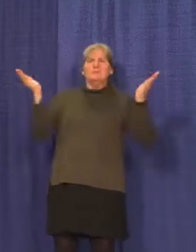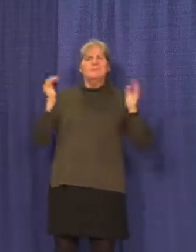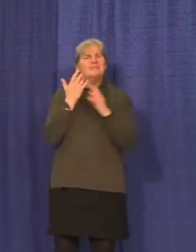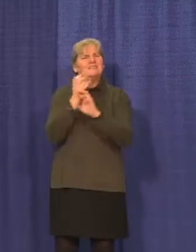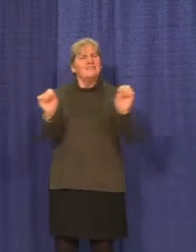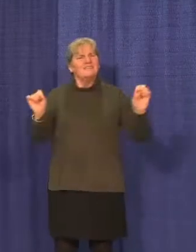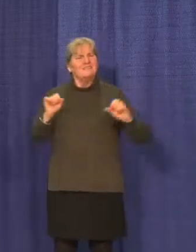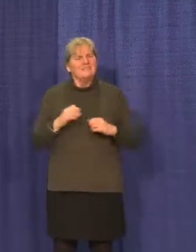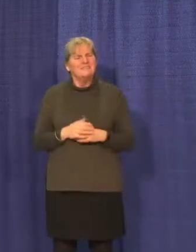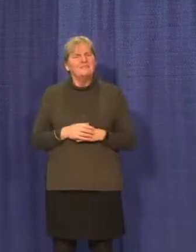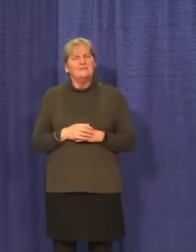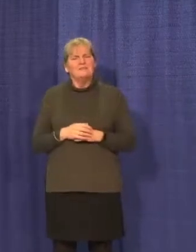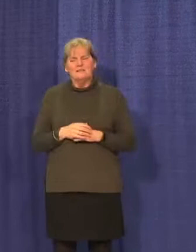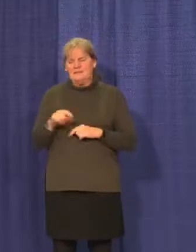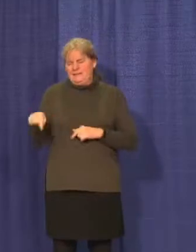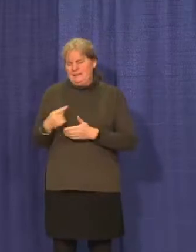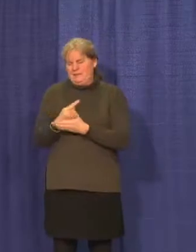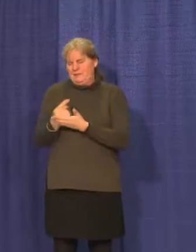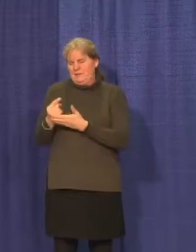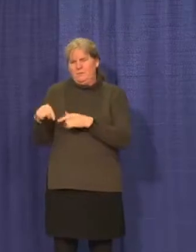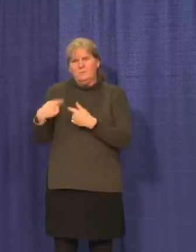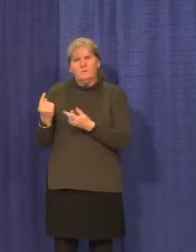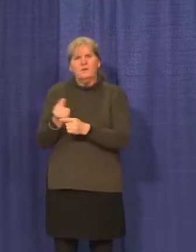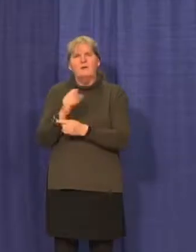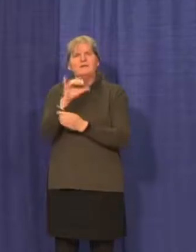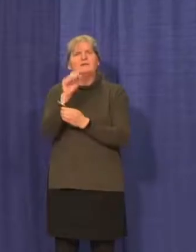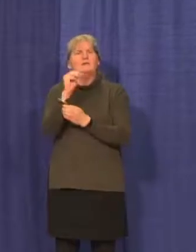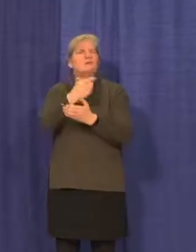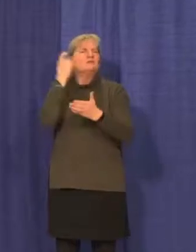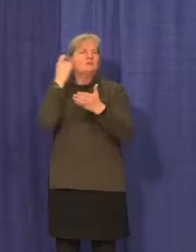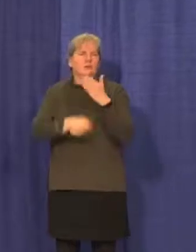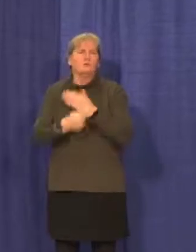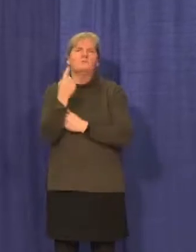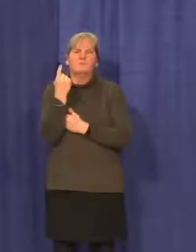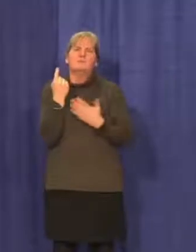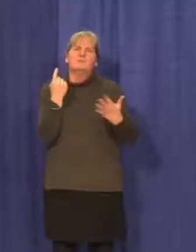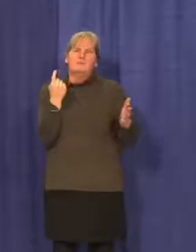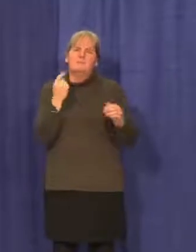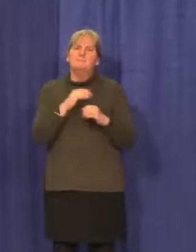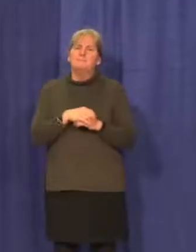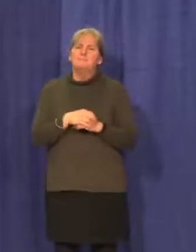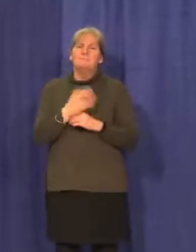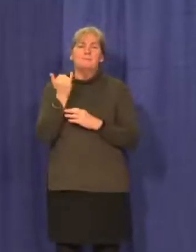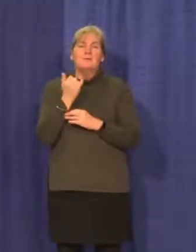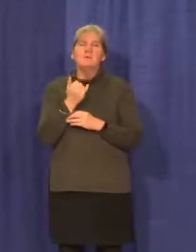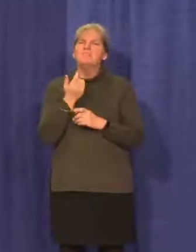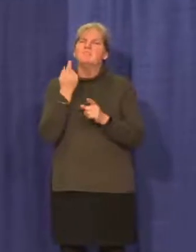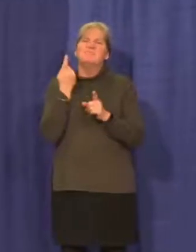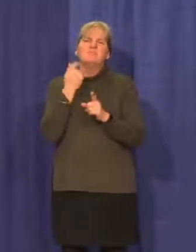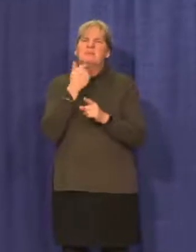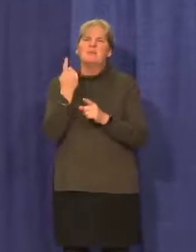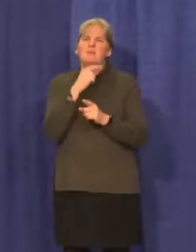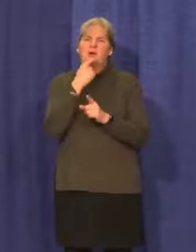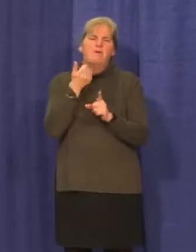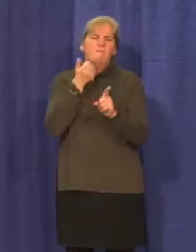In the last week, we have laid one additional charge under the civil emergency measures act for failure to self isolate.